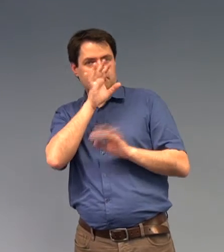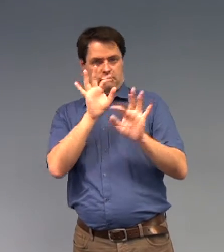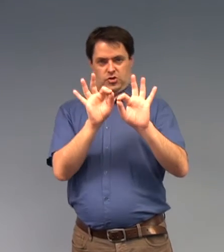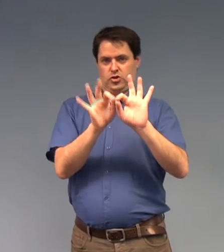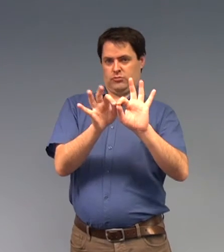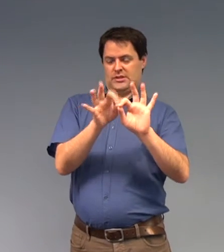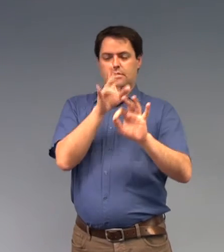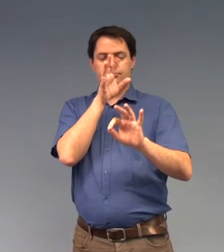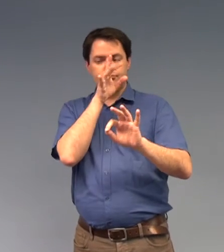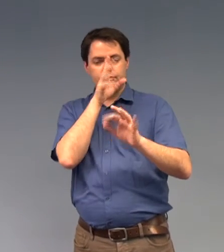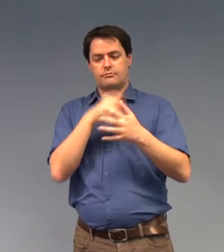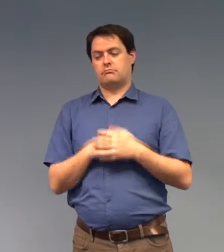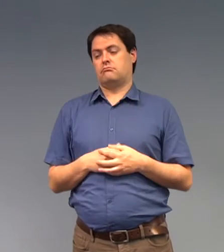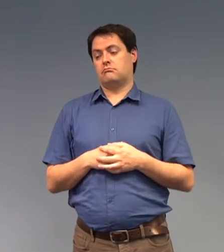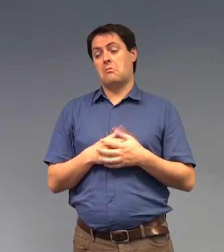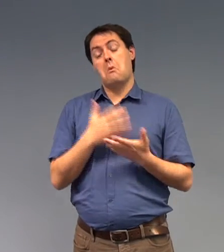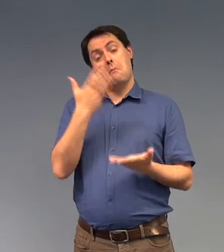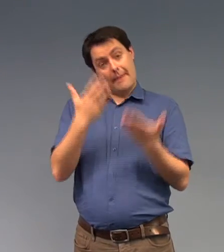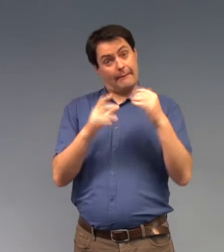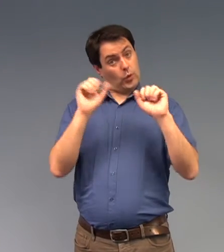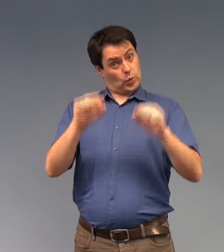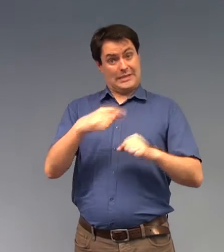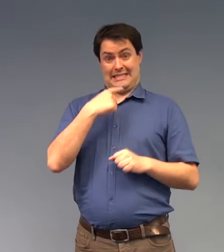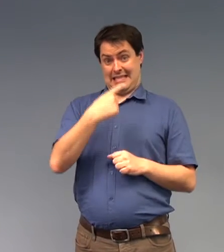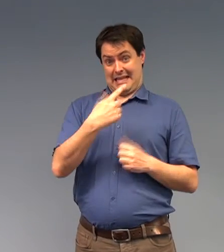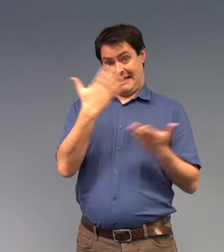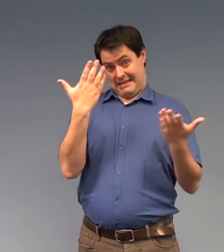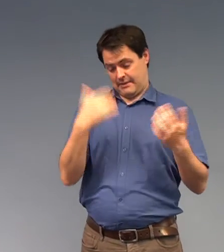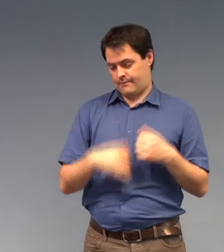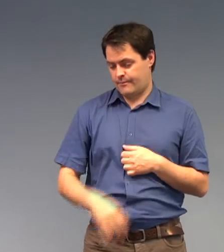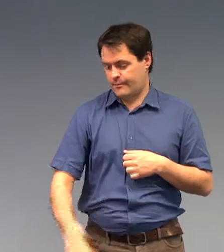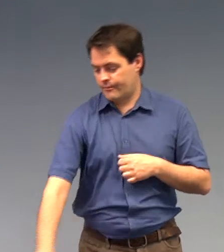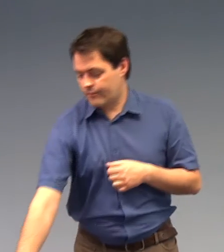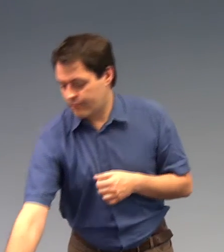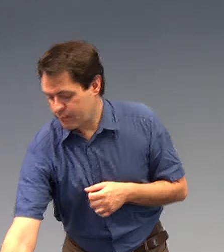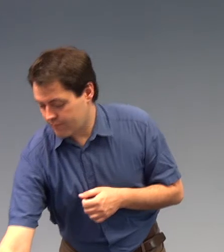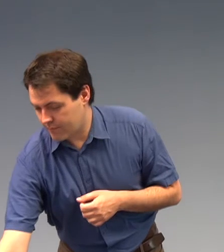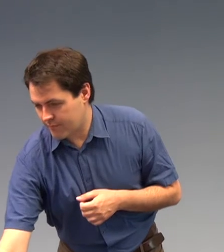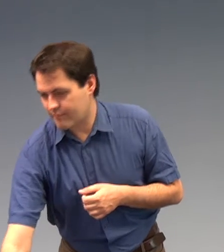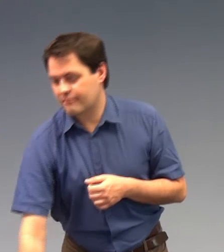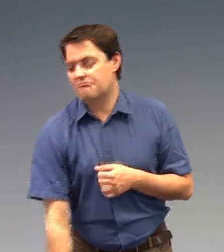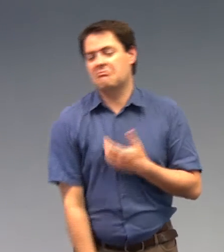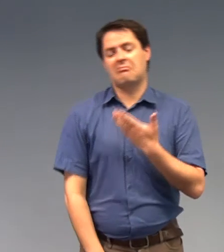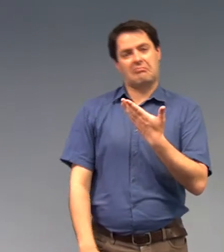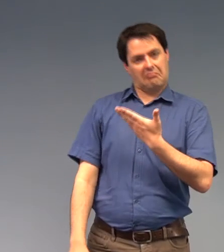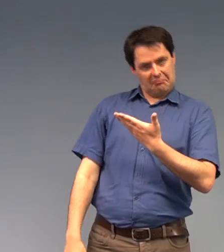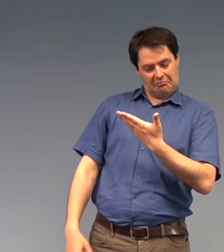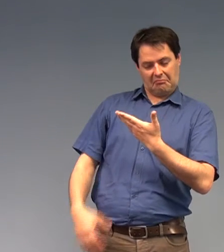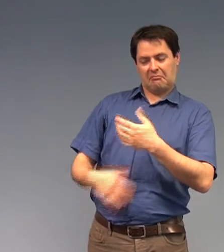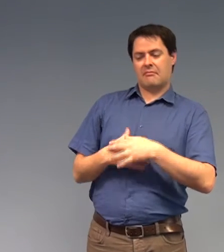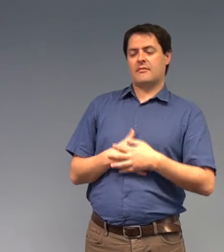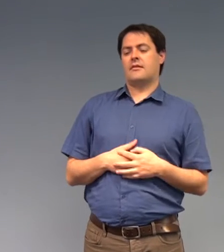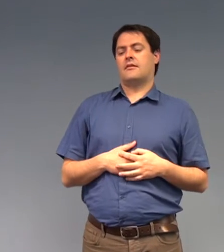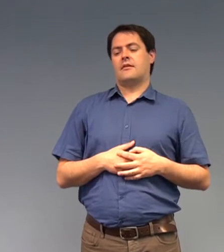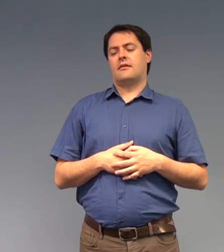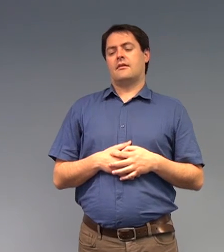and how would an interpreter render that into spoken English? Well, they could say this first quote,